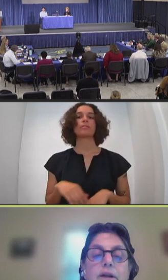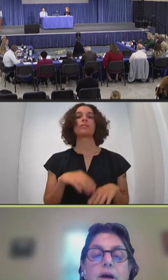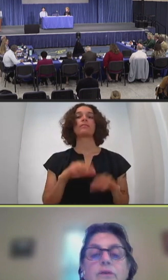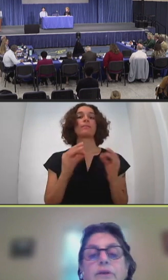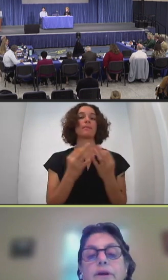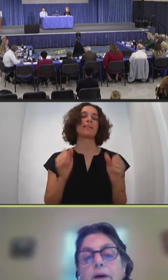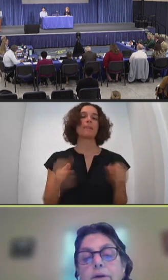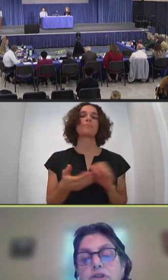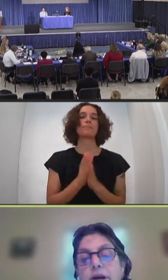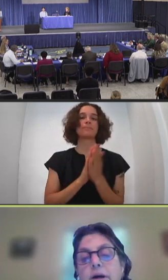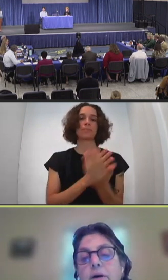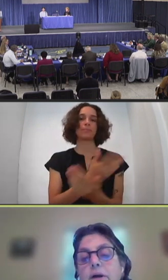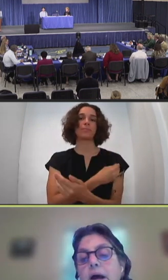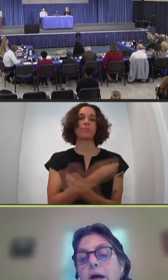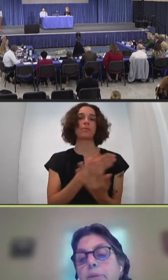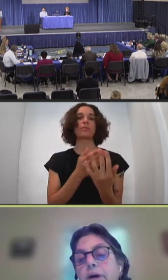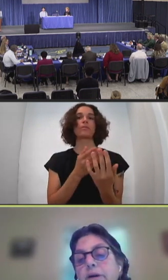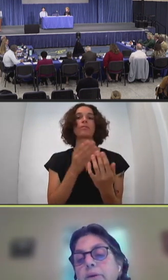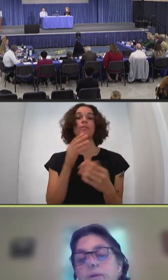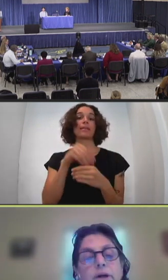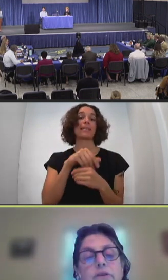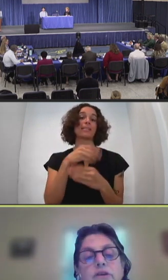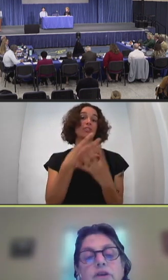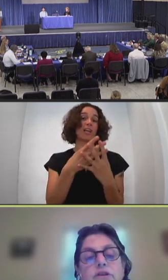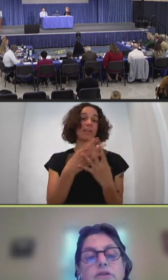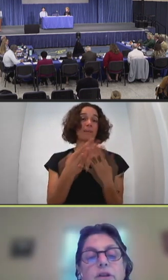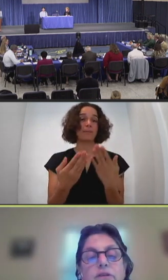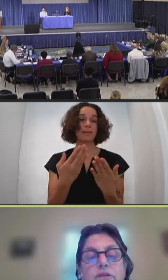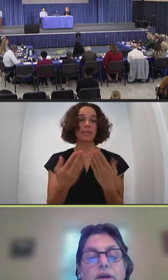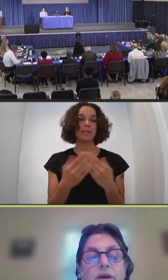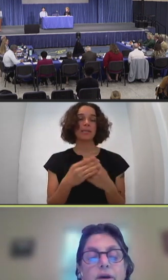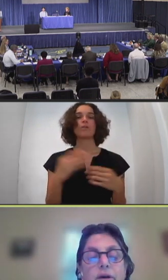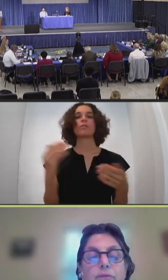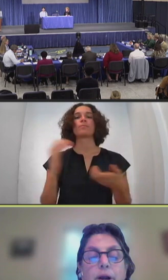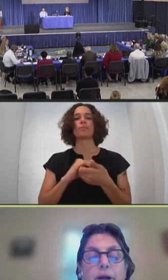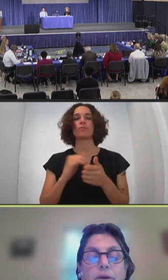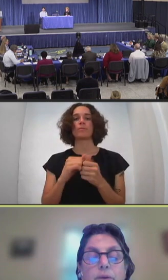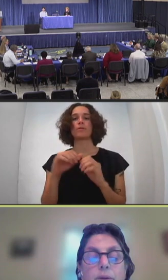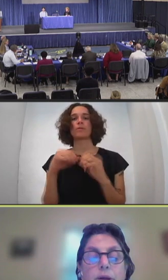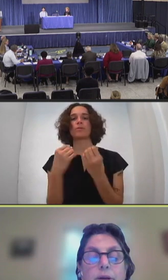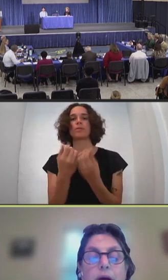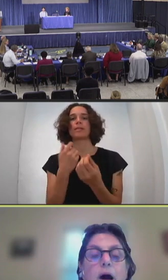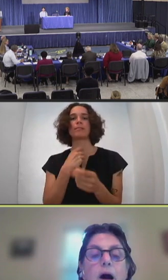through the county jail and partnering with organizations that take care of pregnant women,